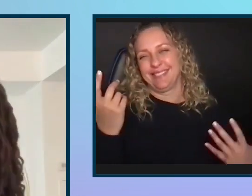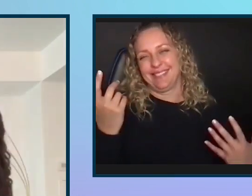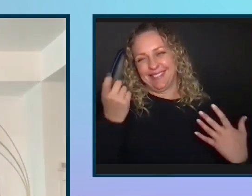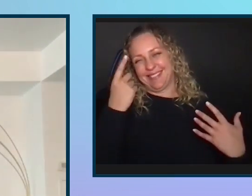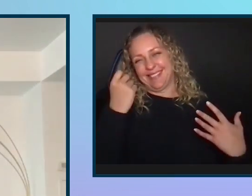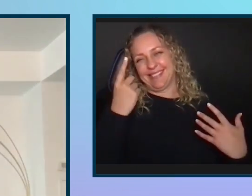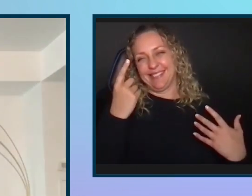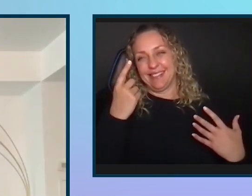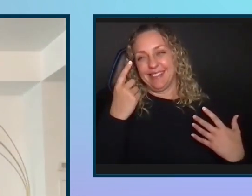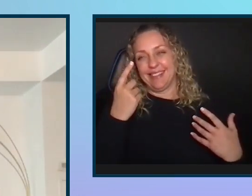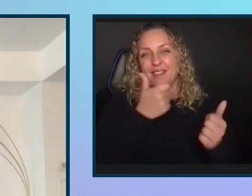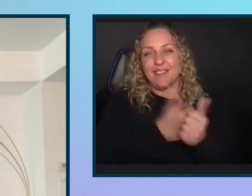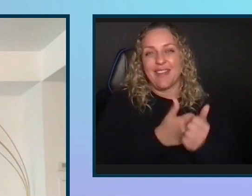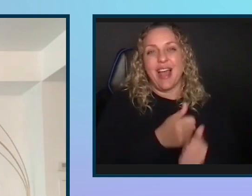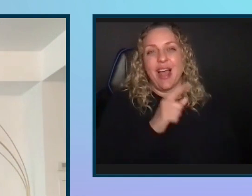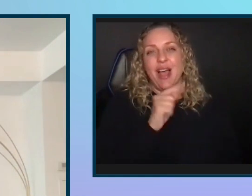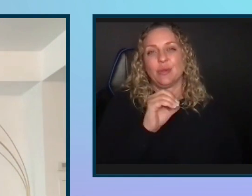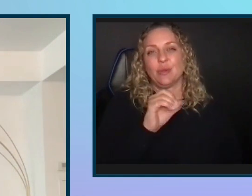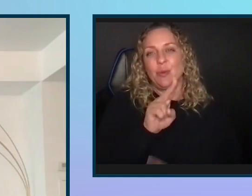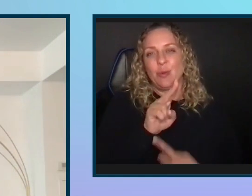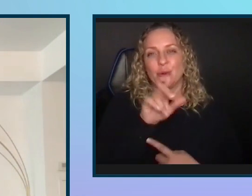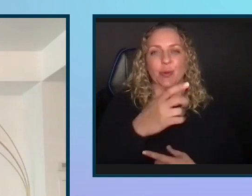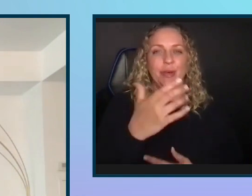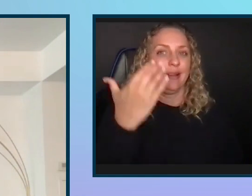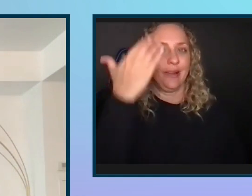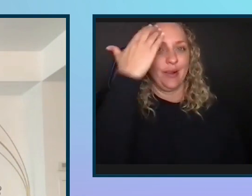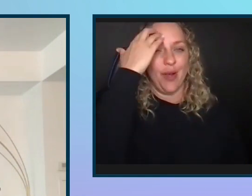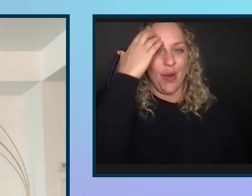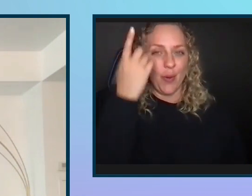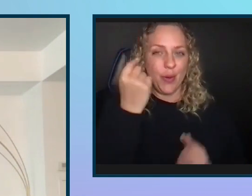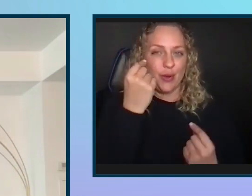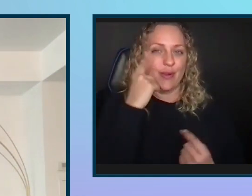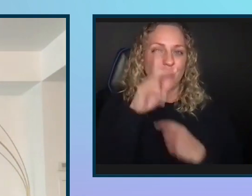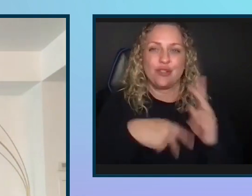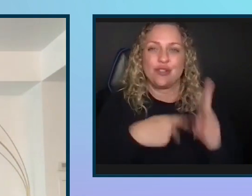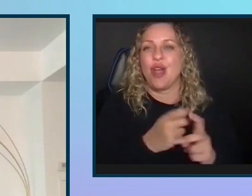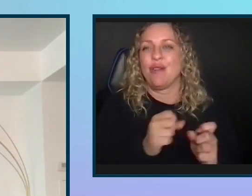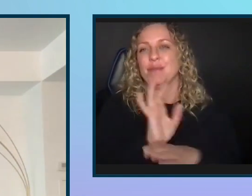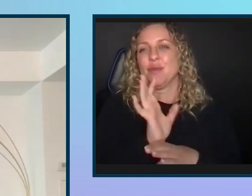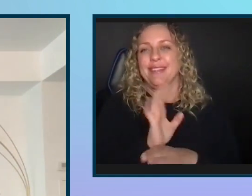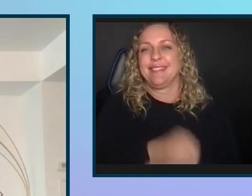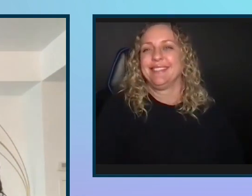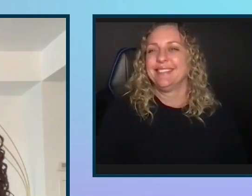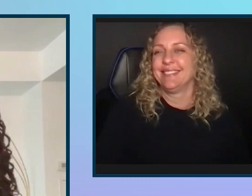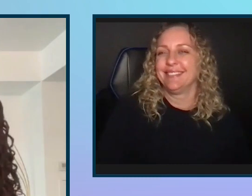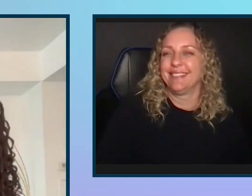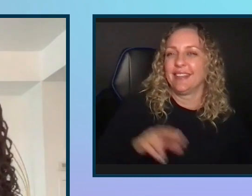so you can get the taste of where you need to look at for your genre, so fantastic. Horror movies, also "The Nun", "The Nun" is a really good one,